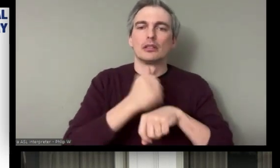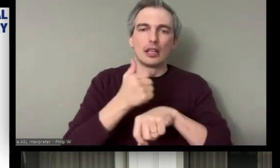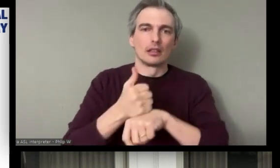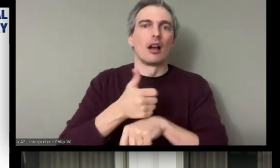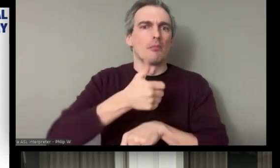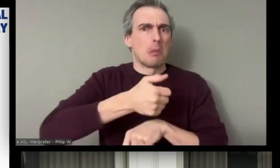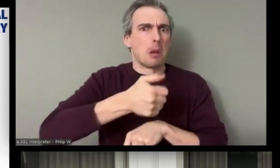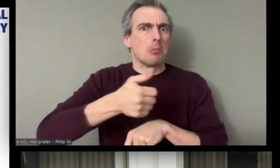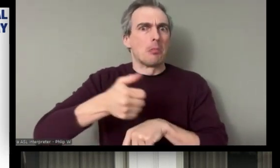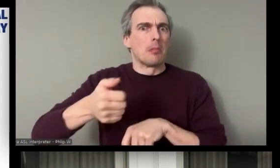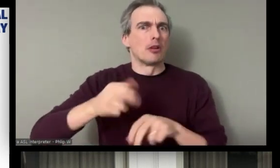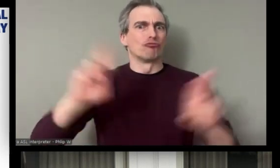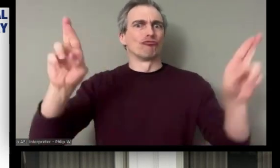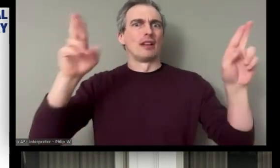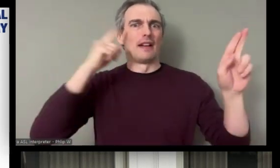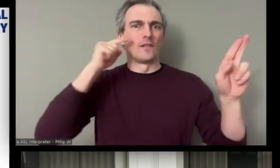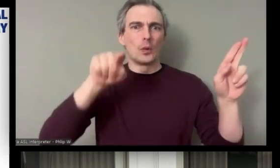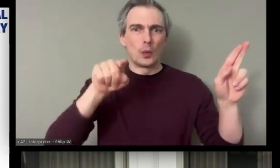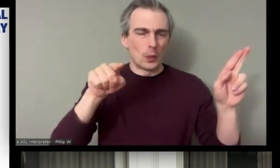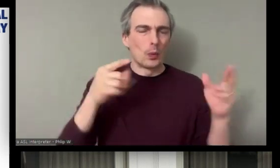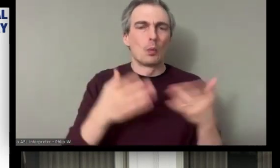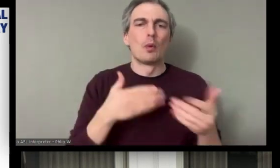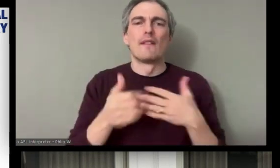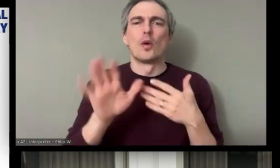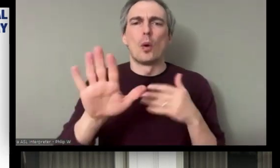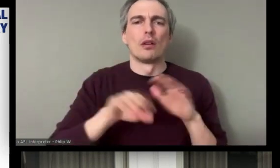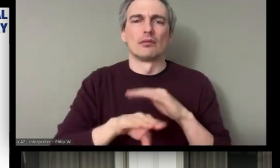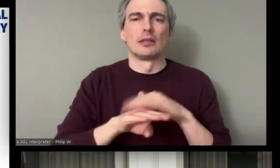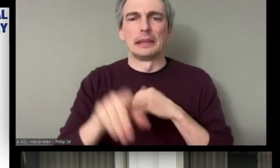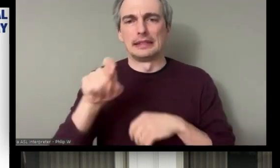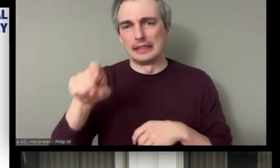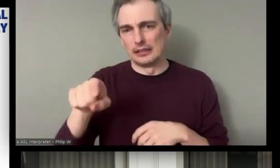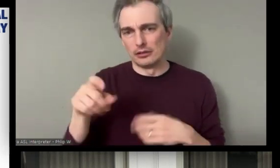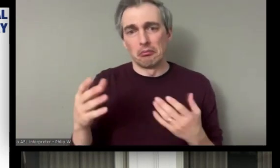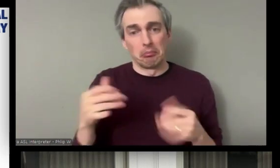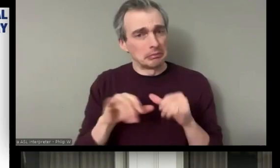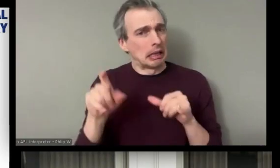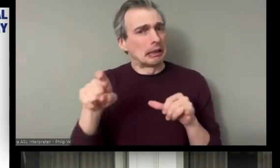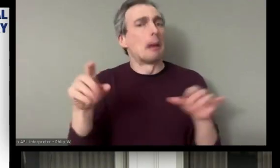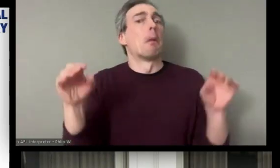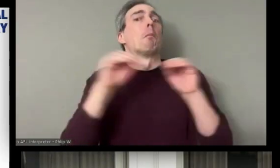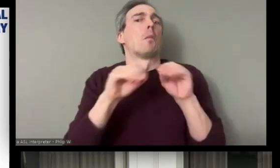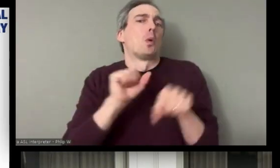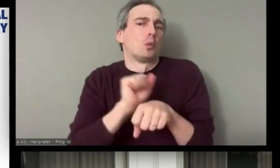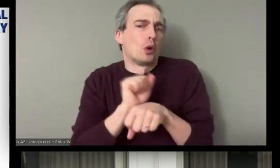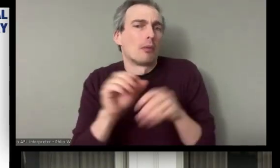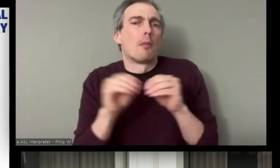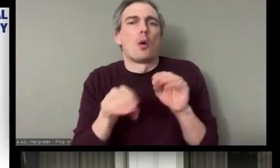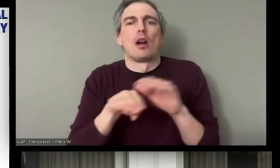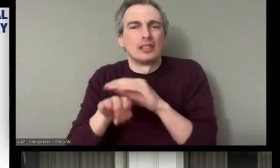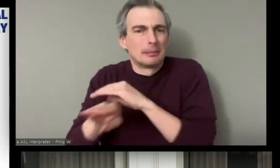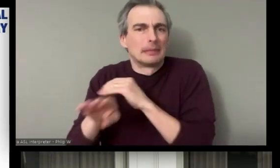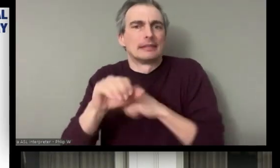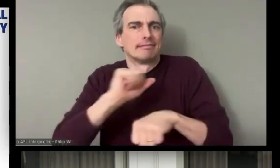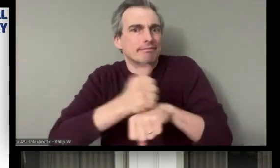And I think that's great that they're building that. Still more work to go, but really that is showing more innovation here,